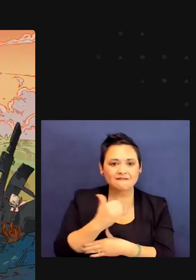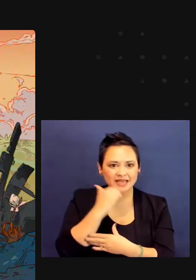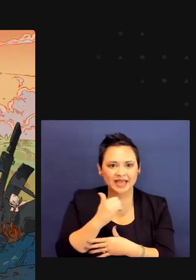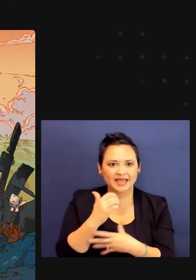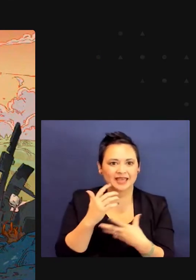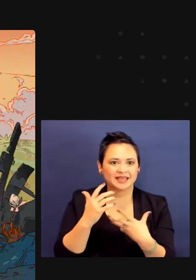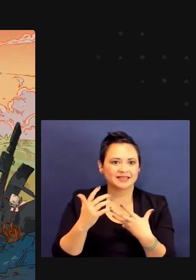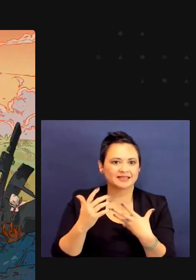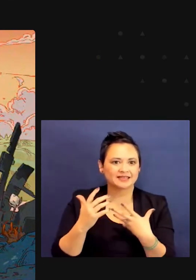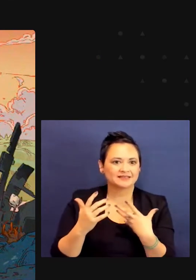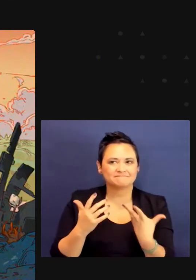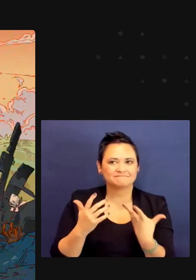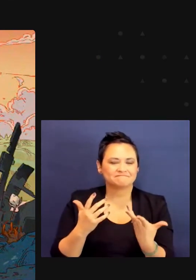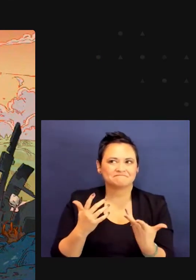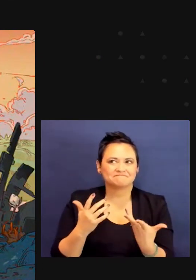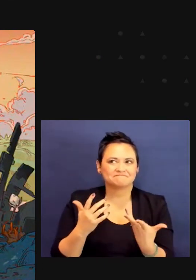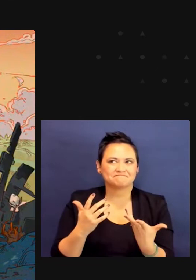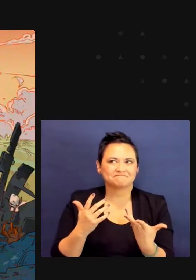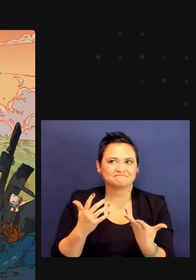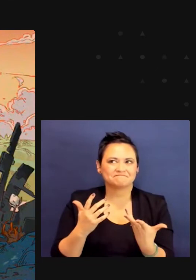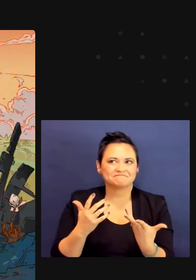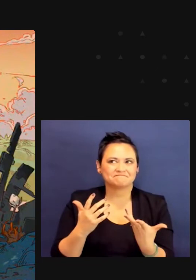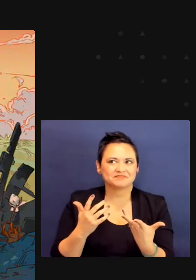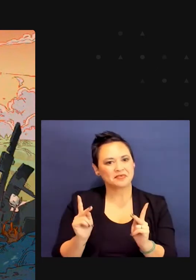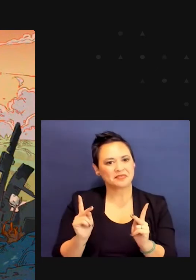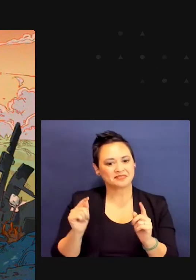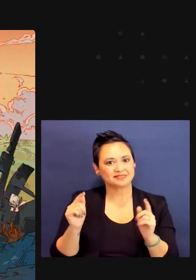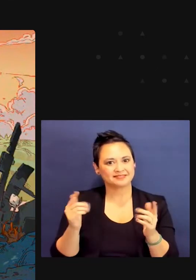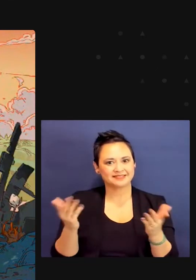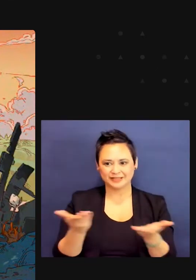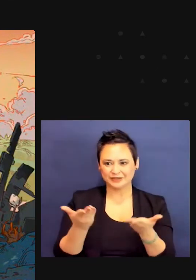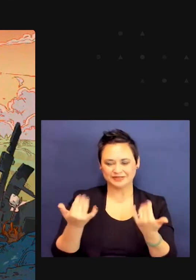actually are able to elevate those voices, able to speak for the people